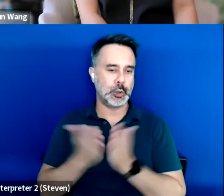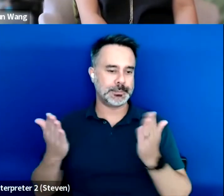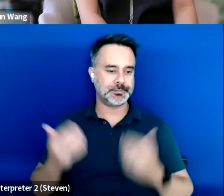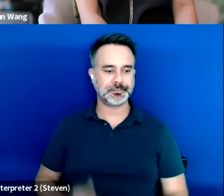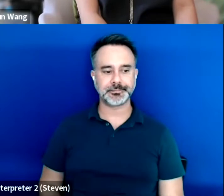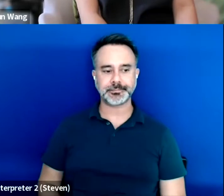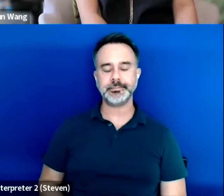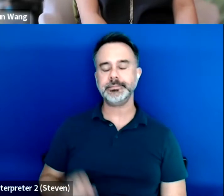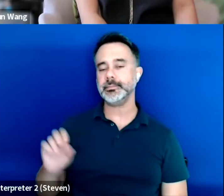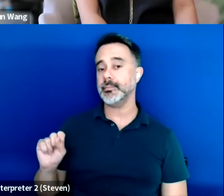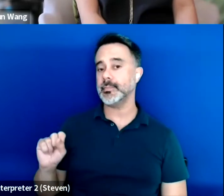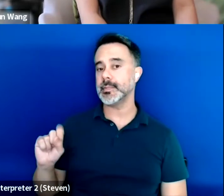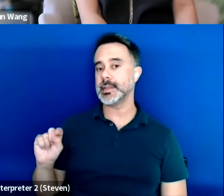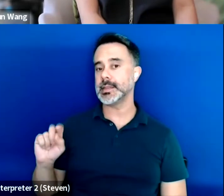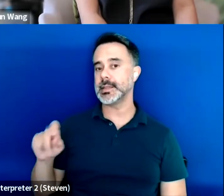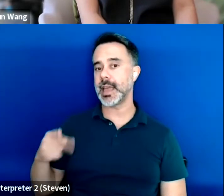And then the other thing was that reading books